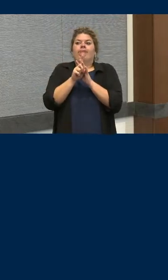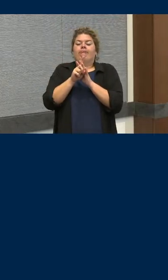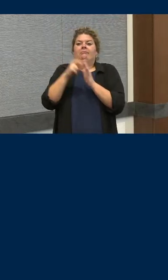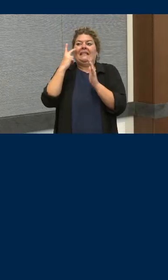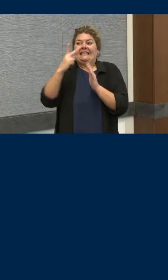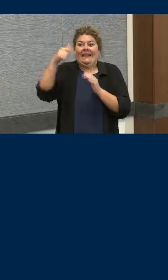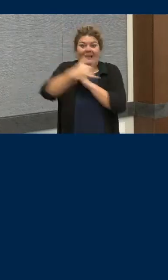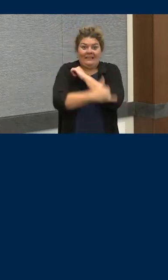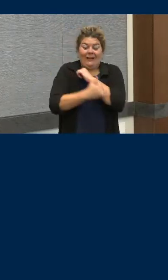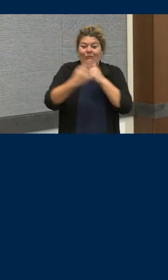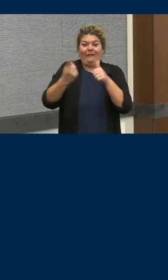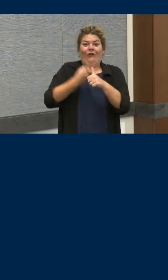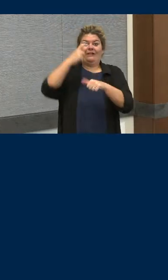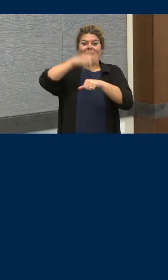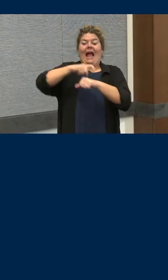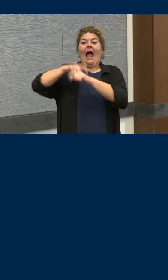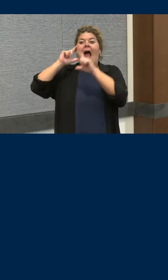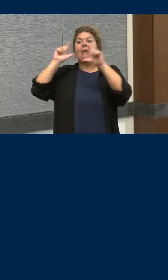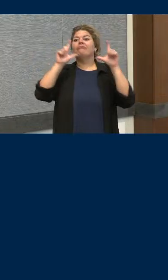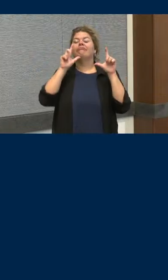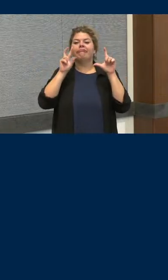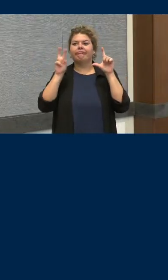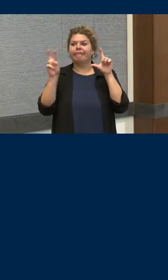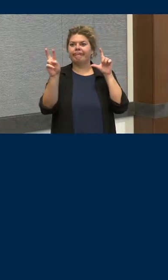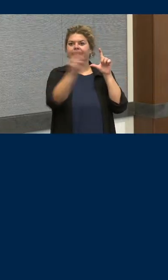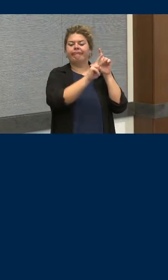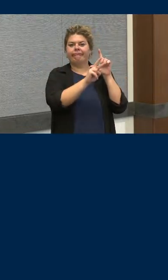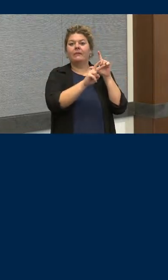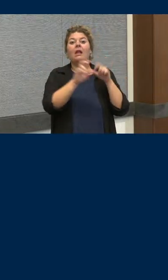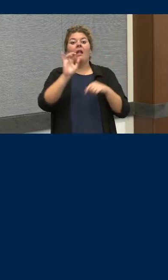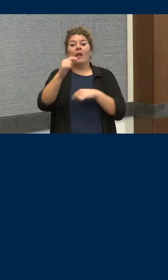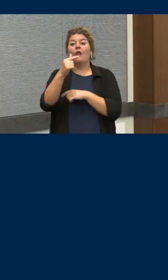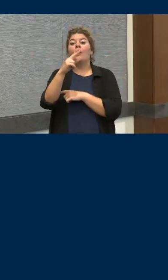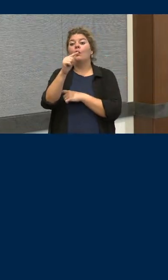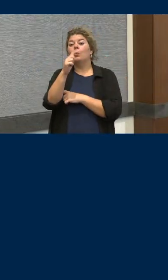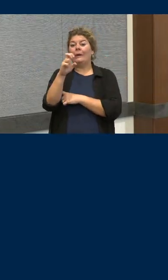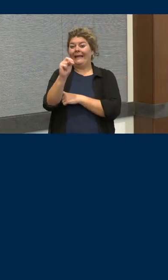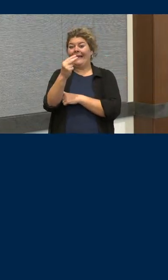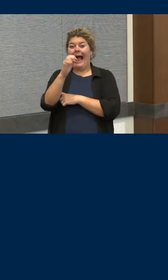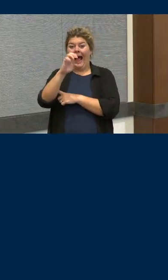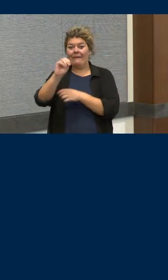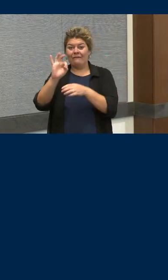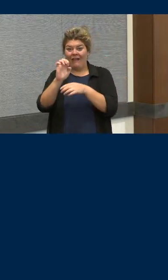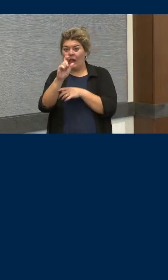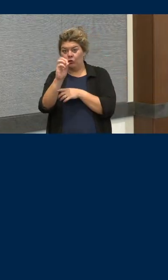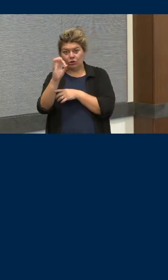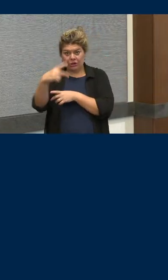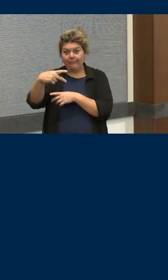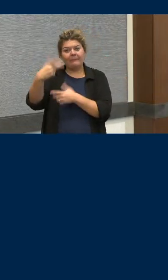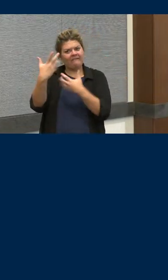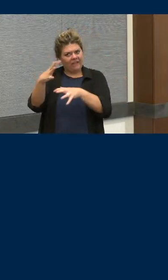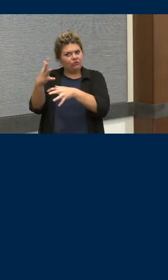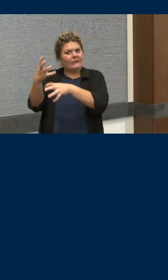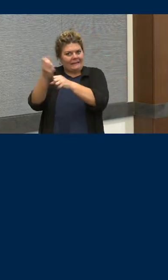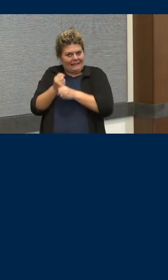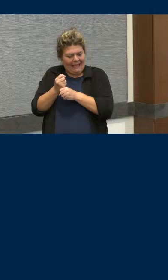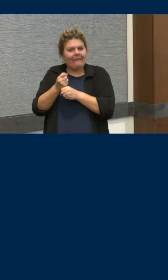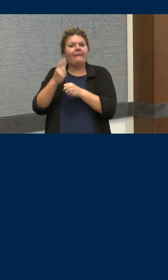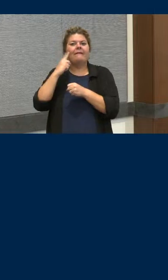Guggenheim fellowship to spend a year photographing Americans; he Subsequently received a second